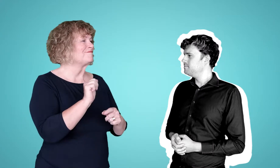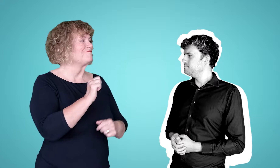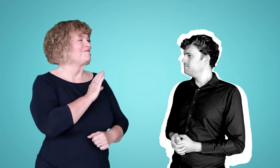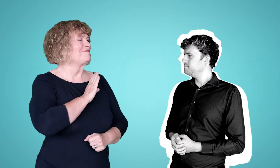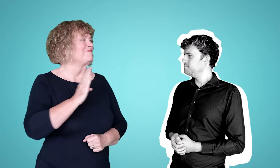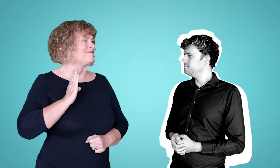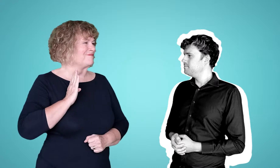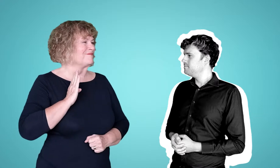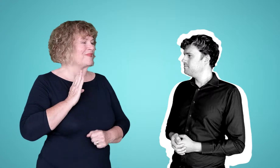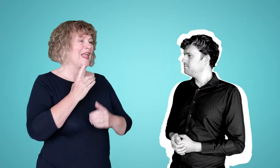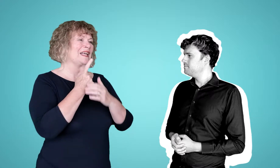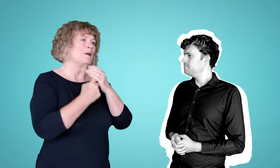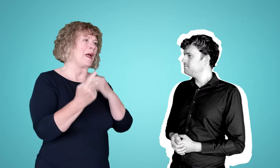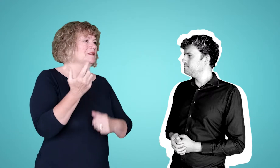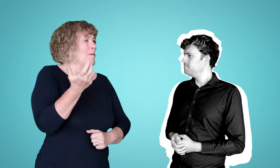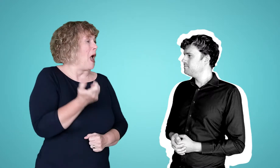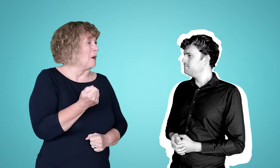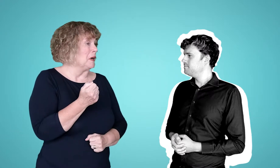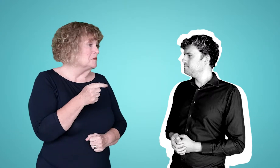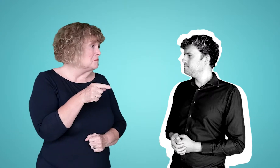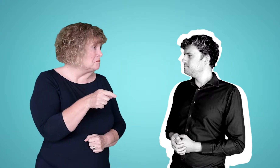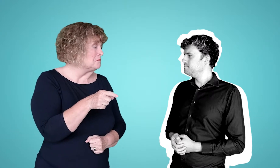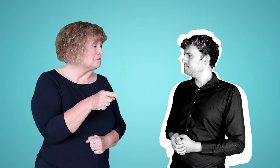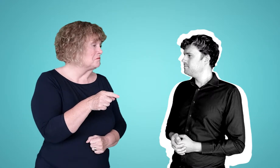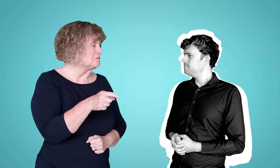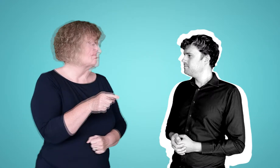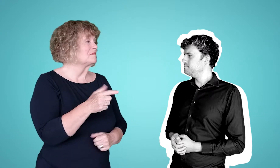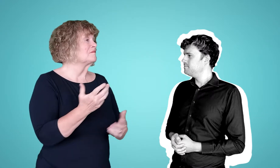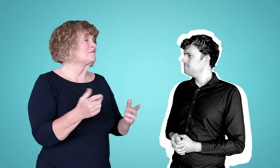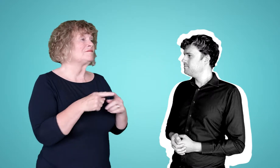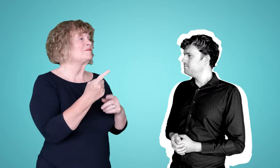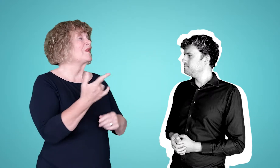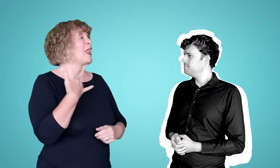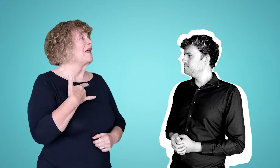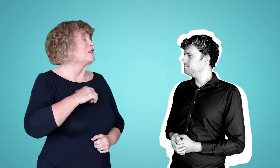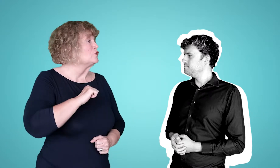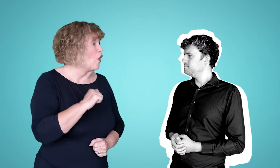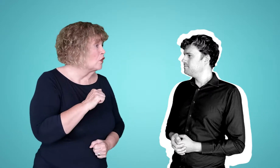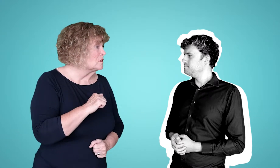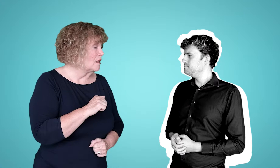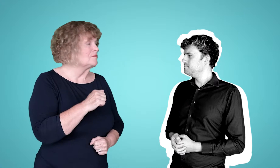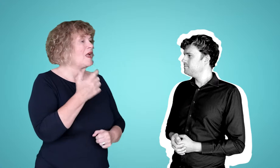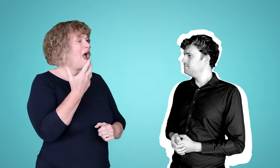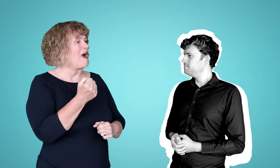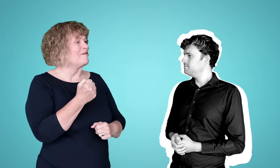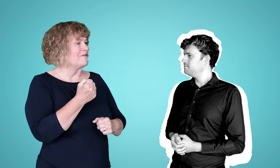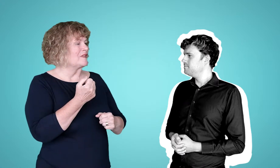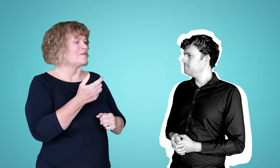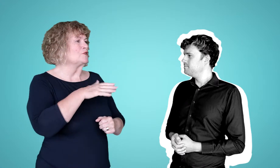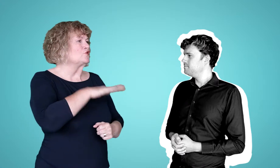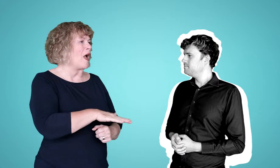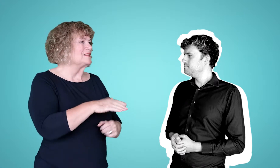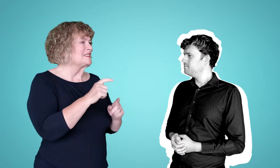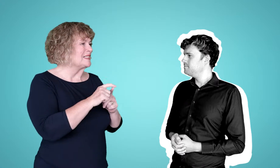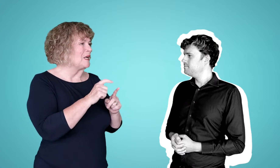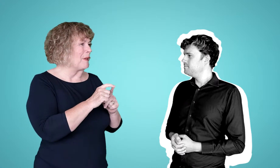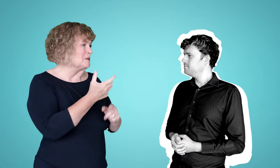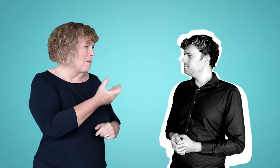Armed Forces Independence Payment. And if they live in Scotland, Child Disability Payment,